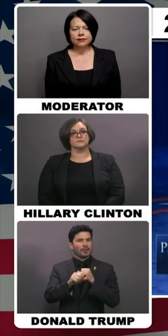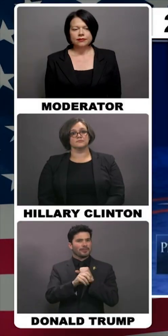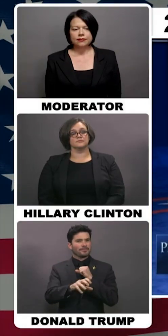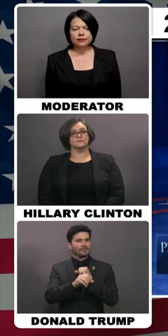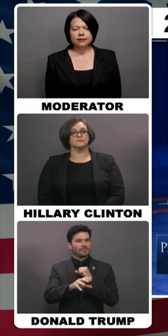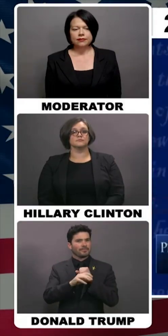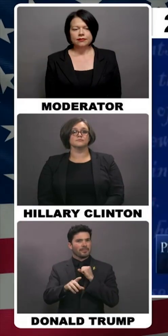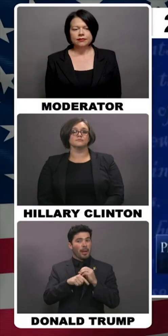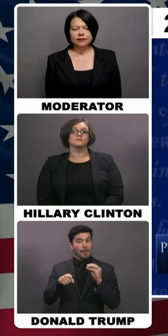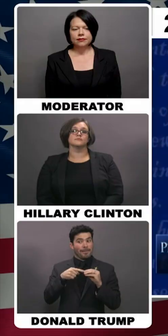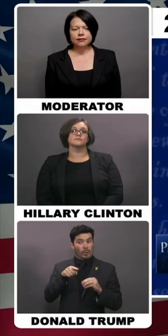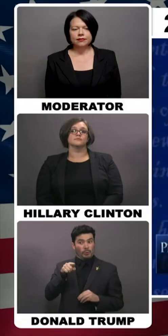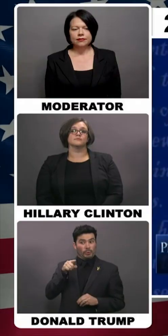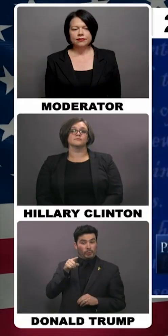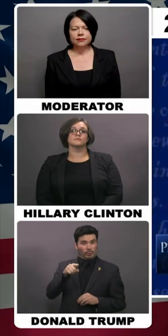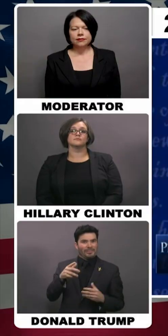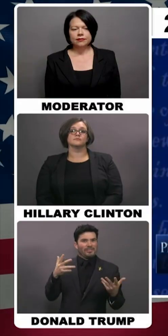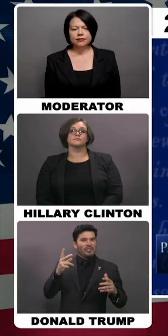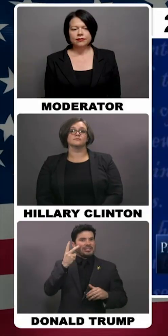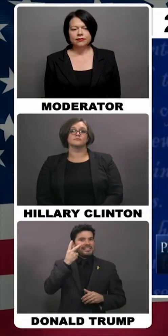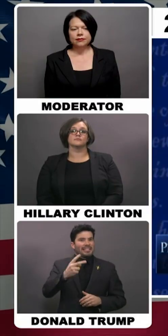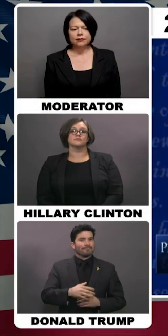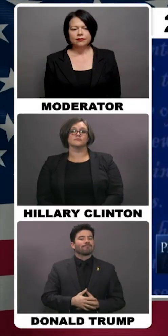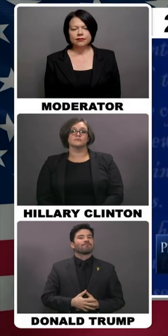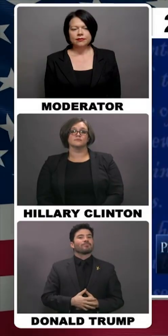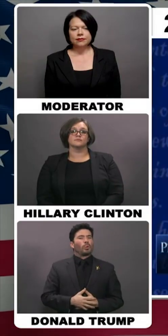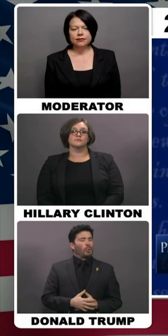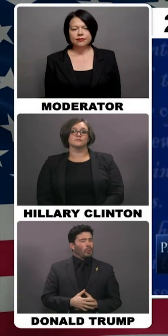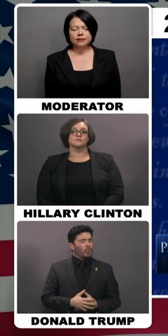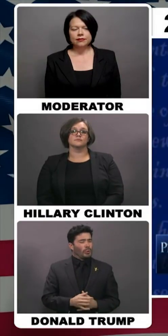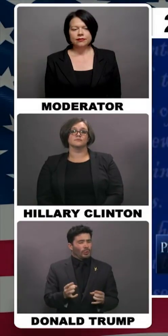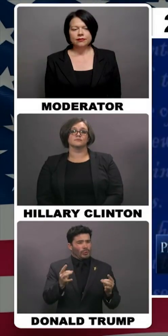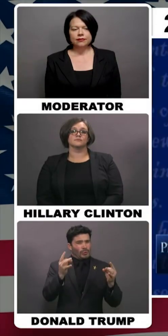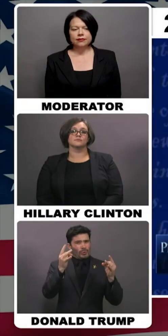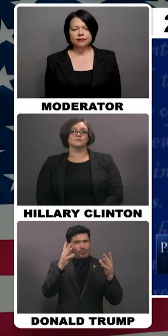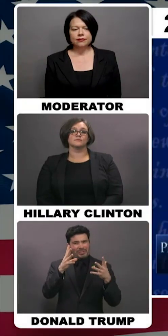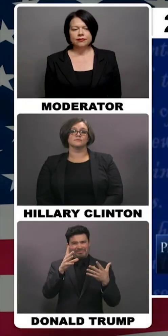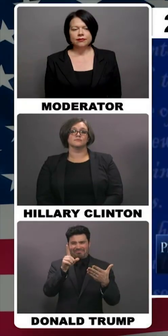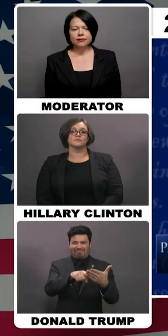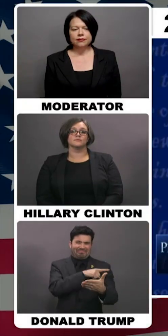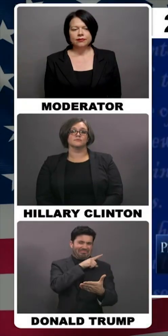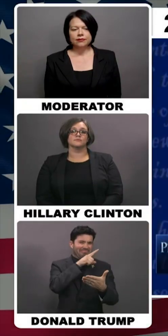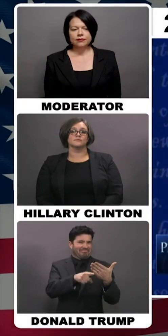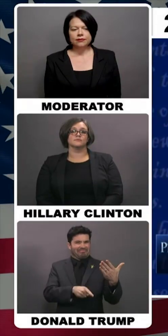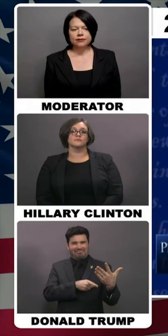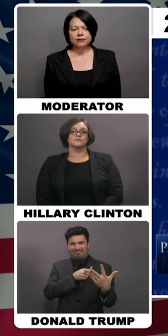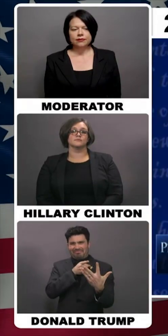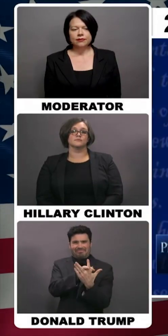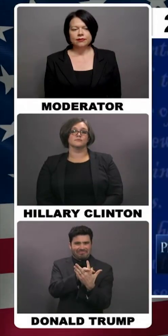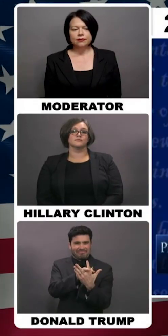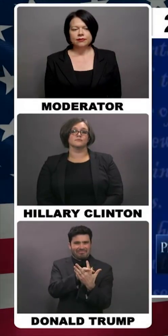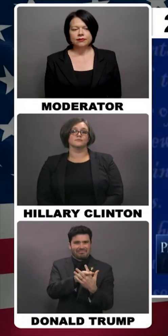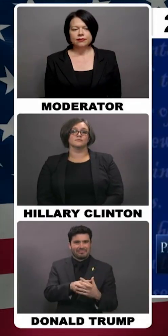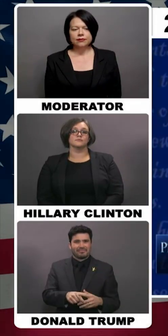and I've gotten to see some of the most vicious commercials I've ever seen of Mo Michelle Obama talking about you, Hillary.